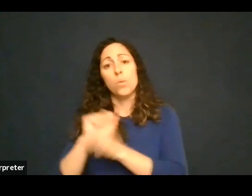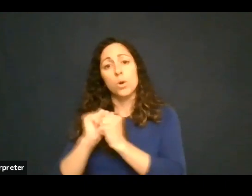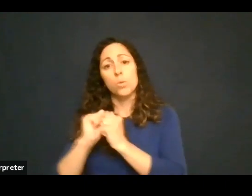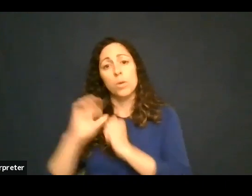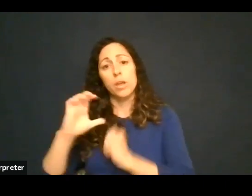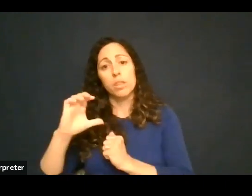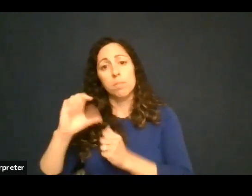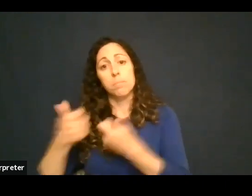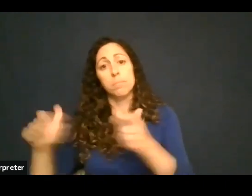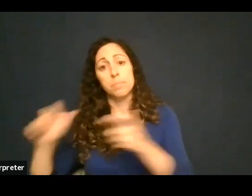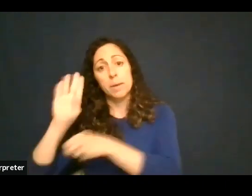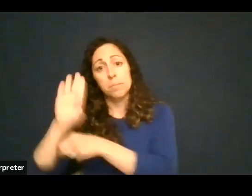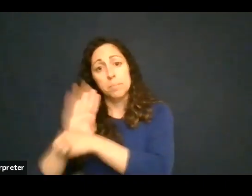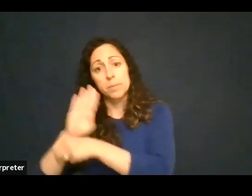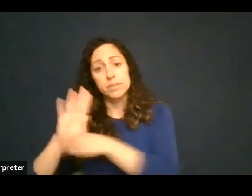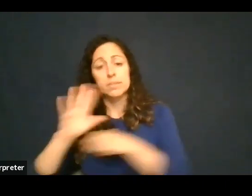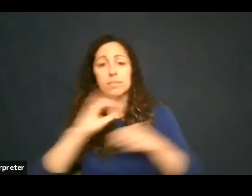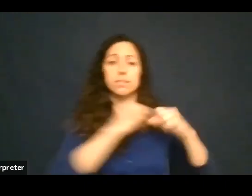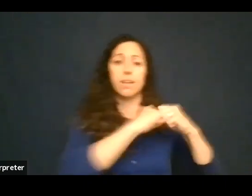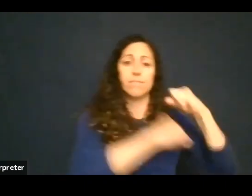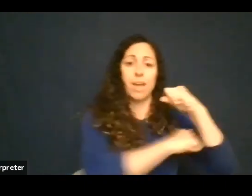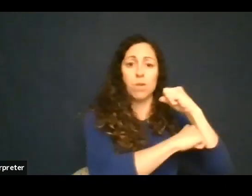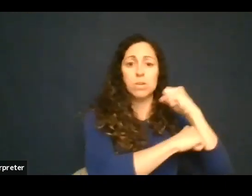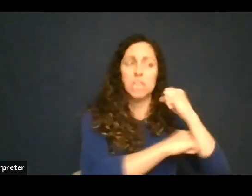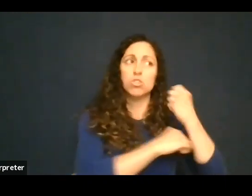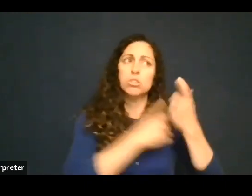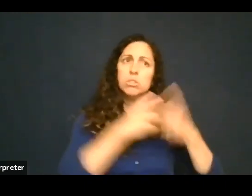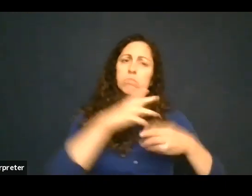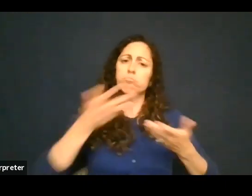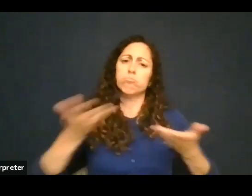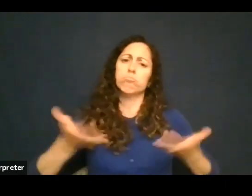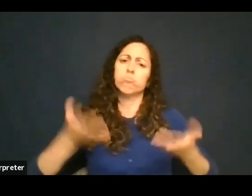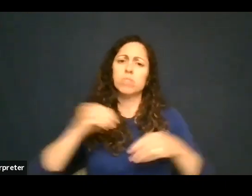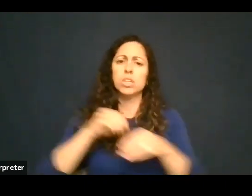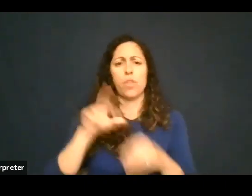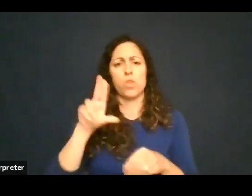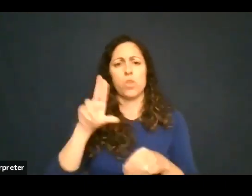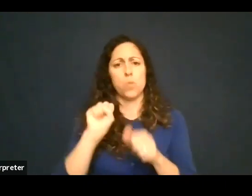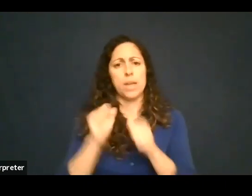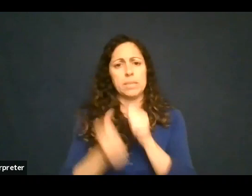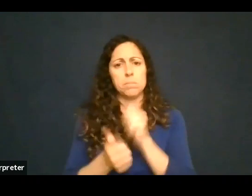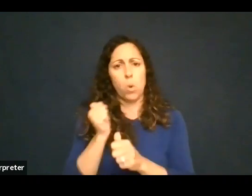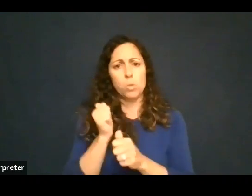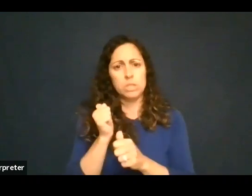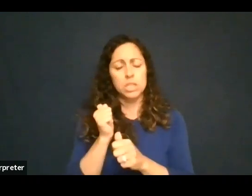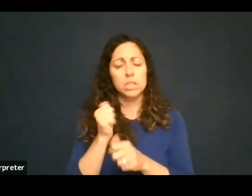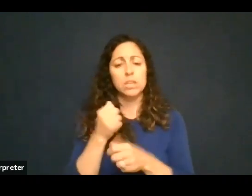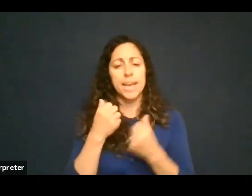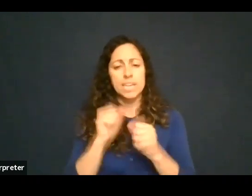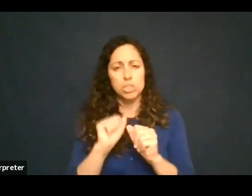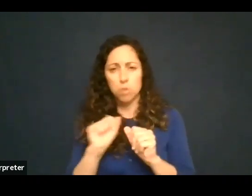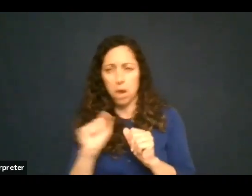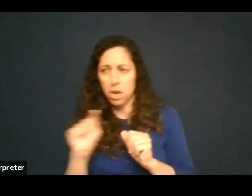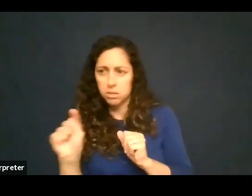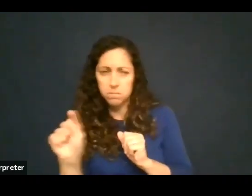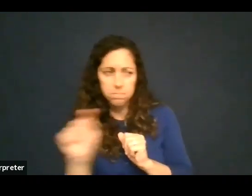especially in the United States, and try to identify those that have programs